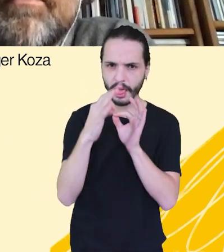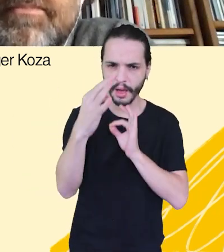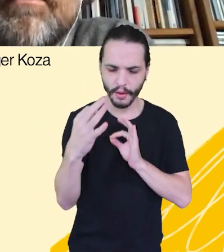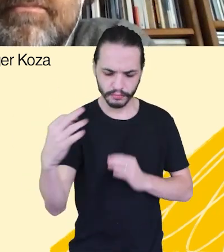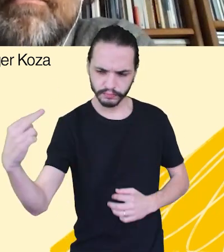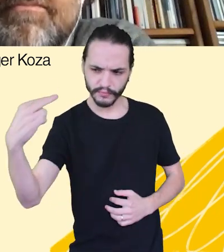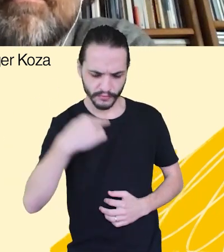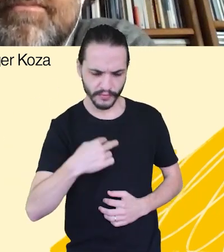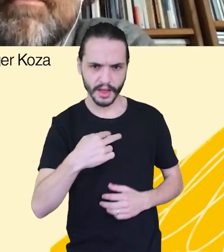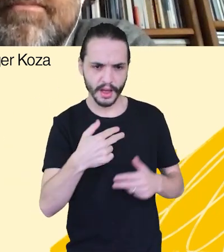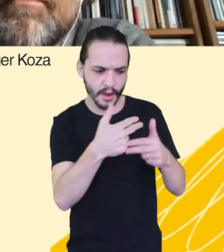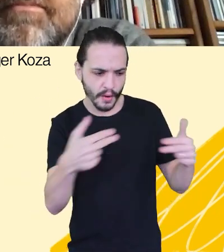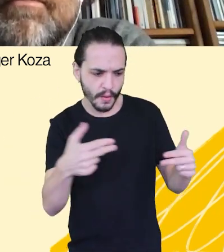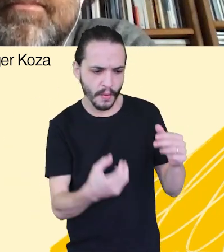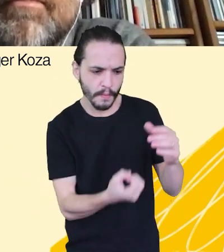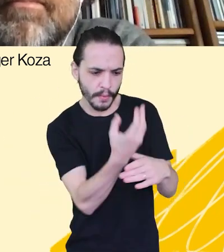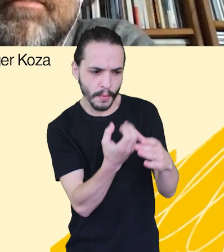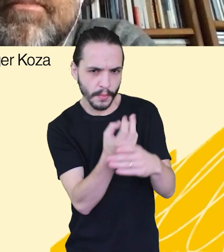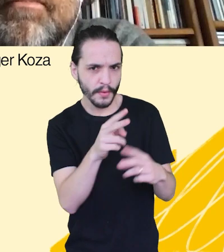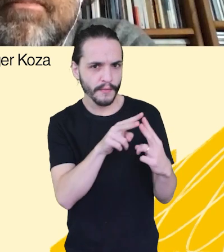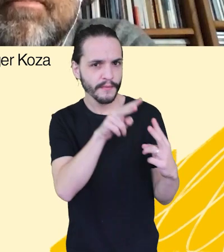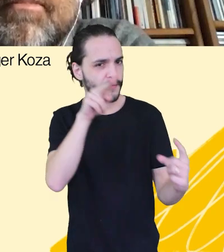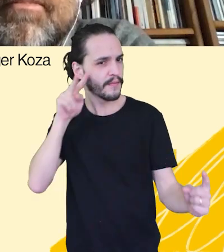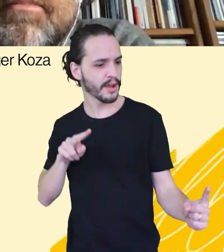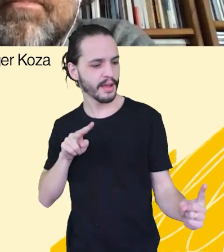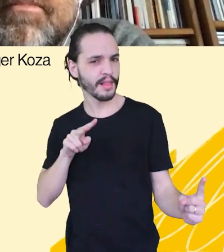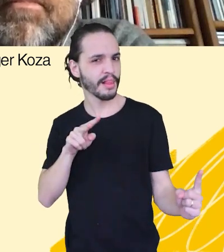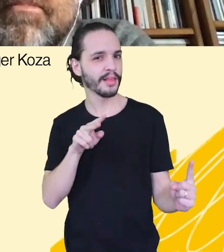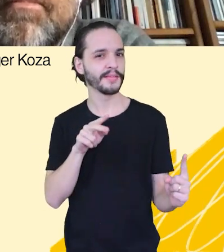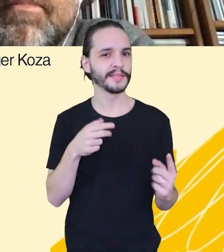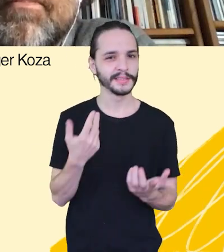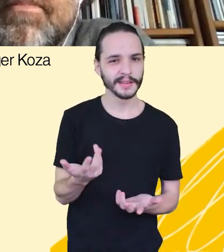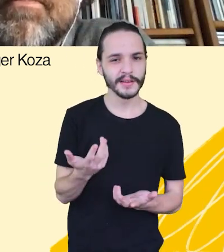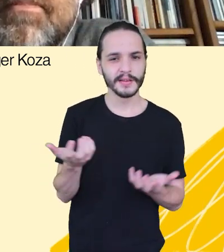It doesnít only mean understand what you wish and then follow that idea.